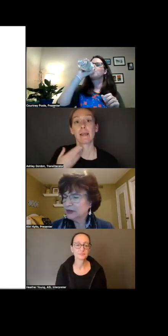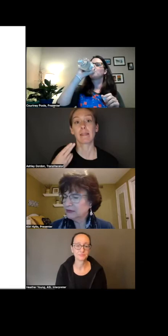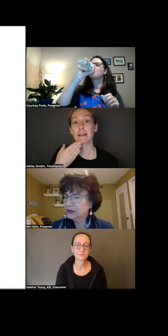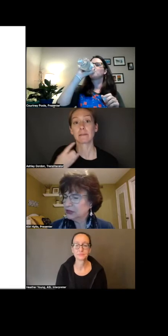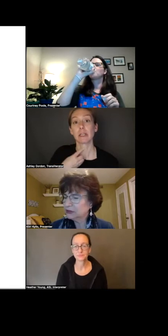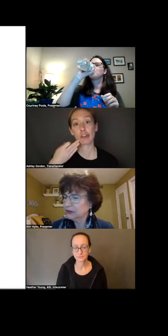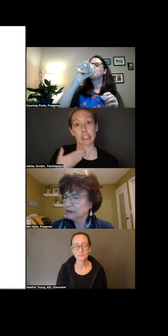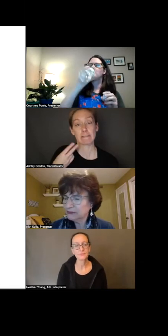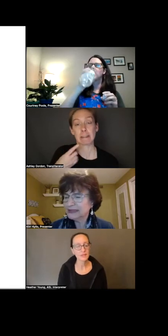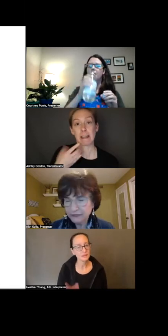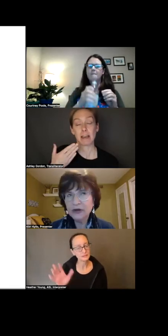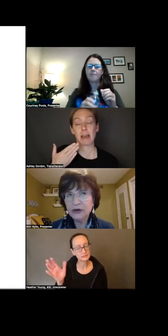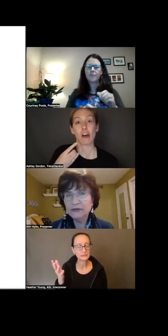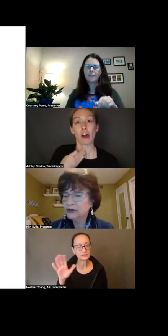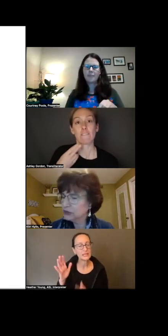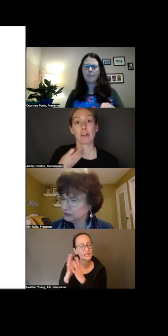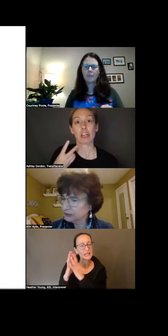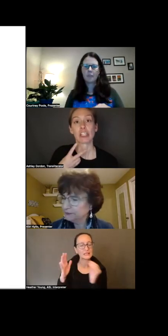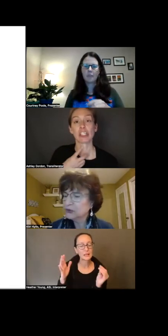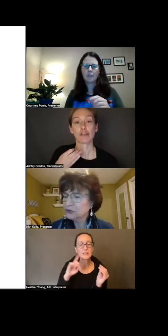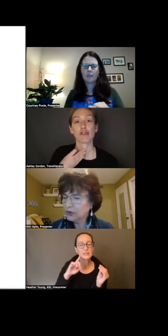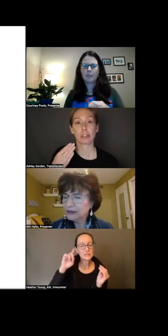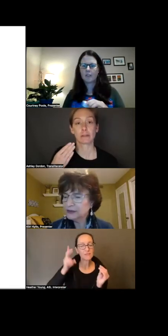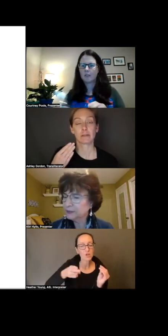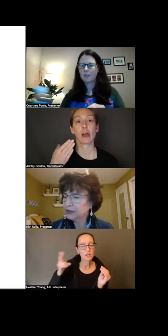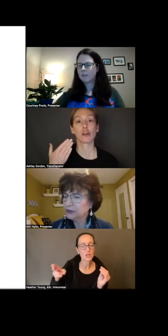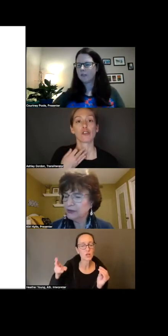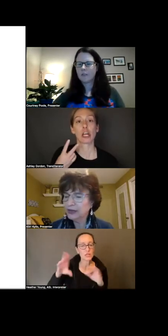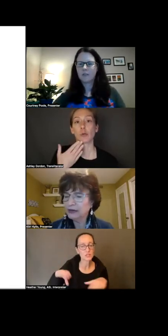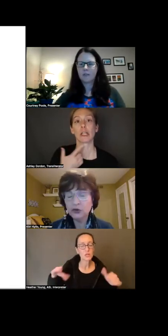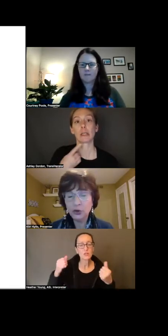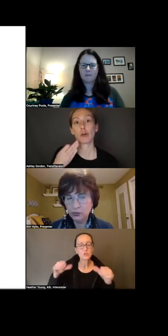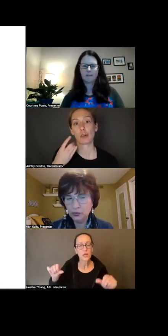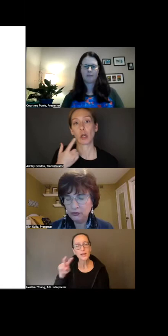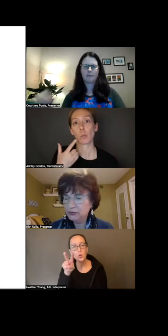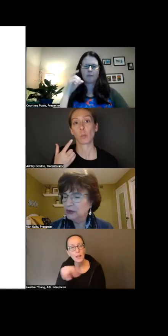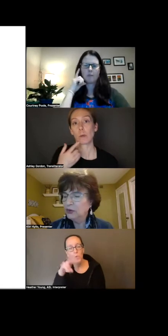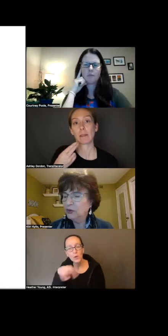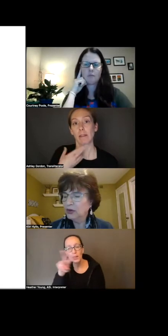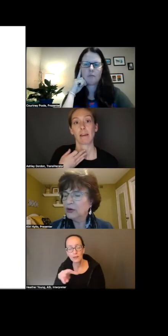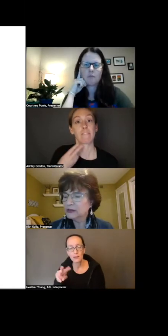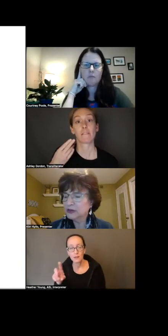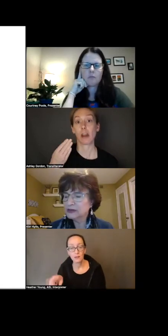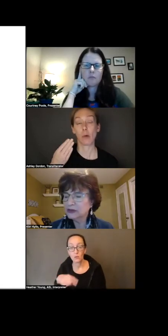and hard of hearing children trying to lip read when they have no, or are experiencing